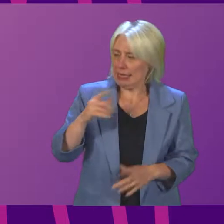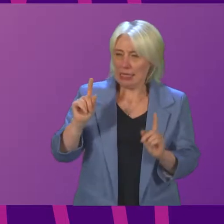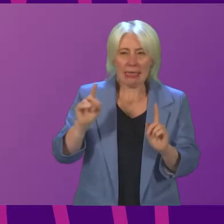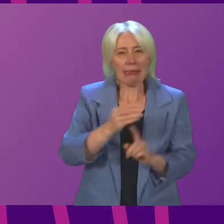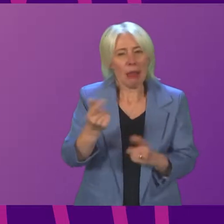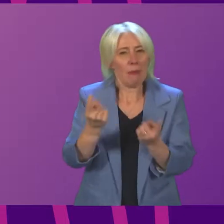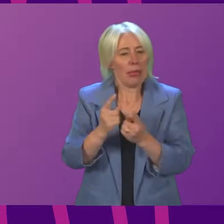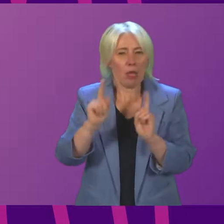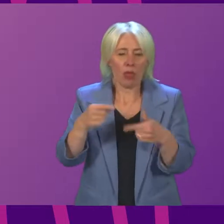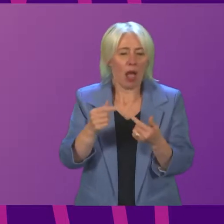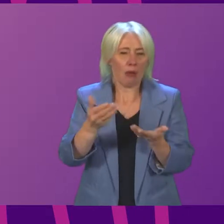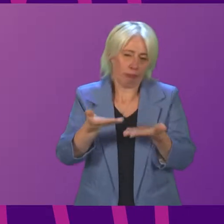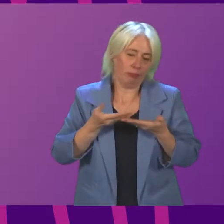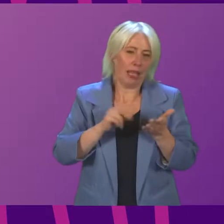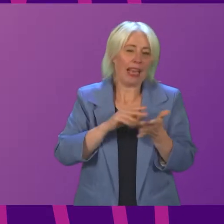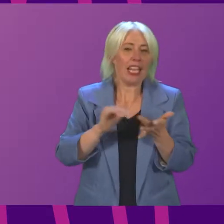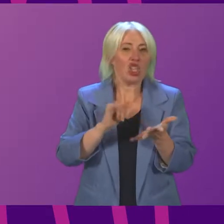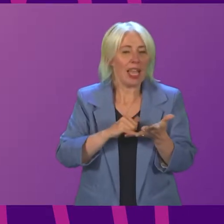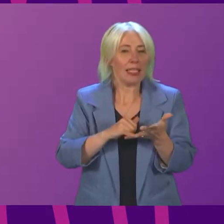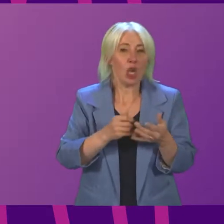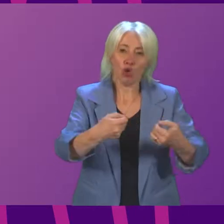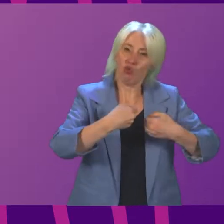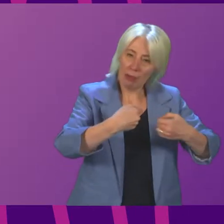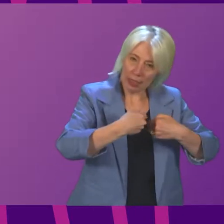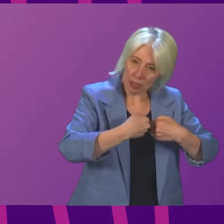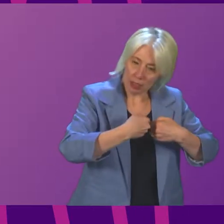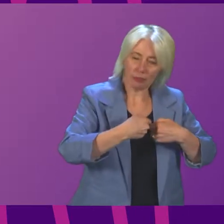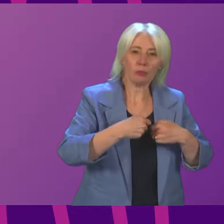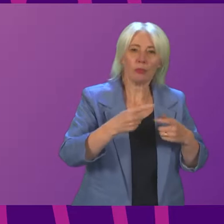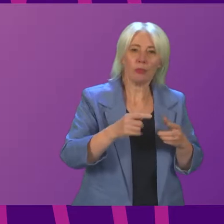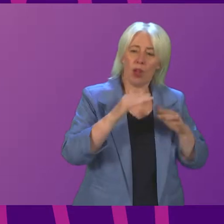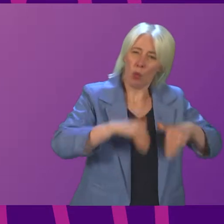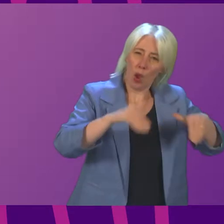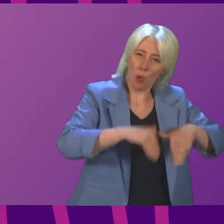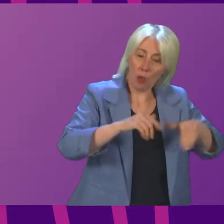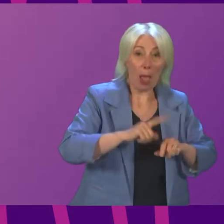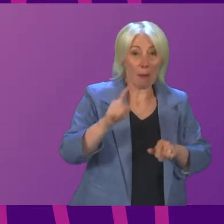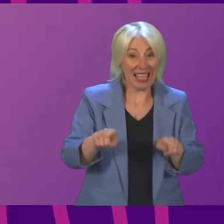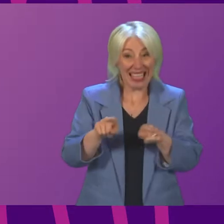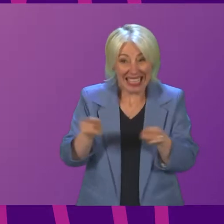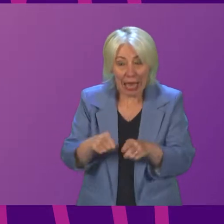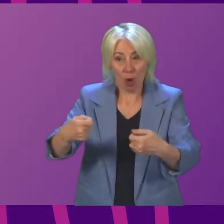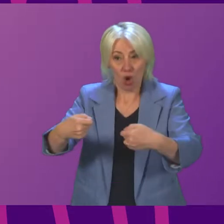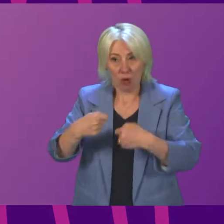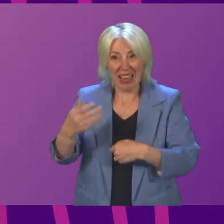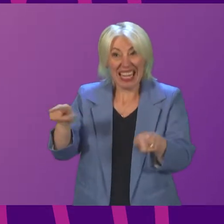unbearable wait and that they are being told that they can get the same treatment with no wait—often from the same dentist—if they go private. Does the cabinet secretary accept